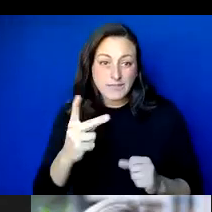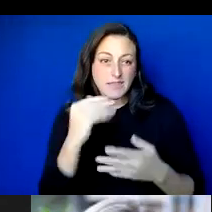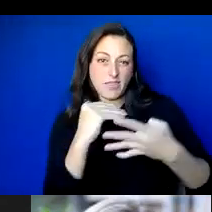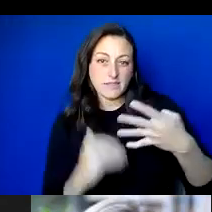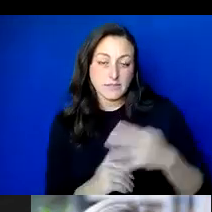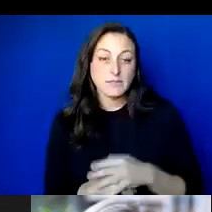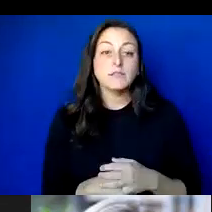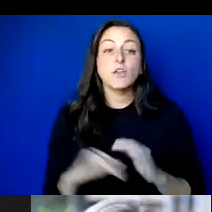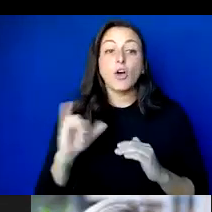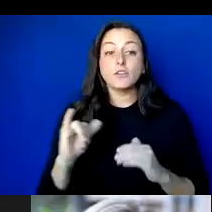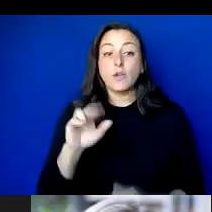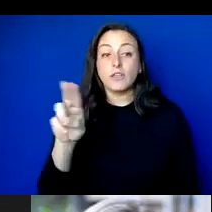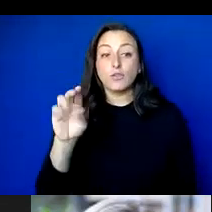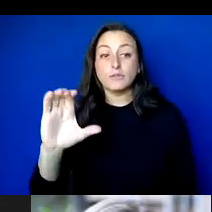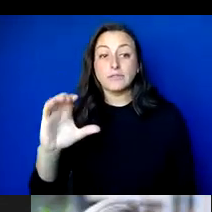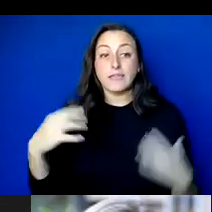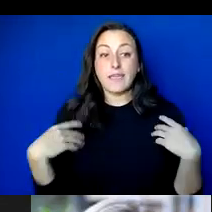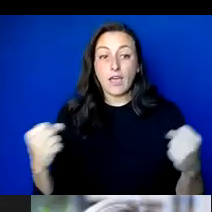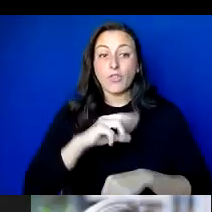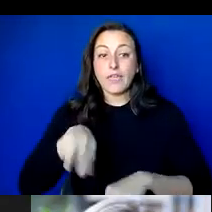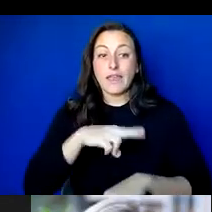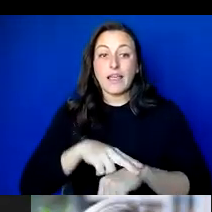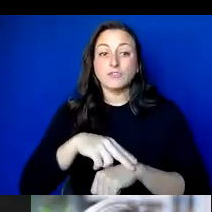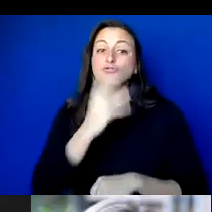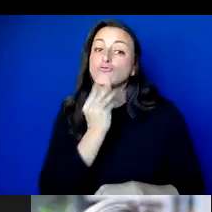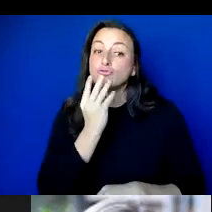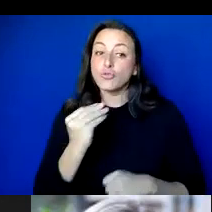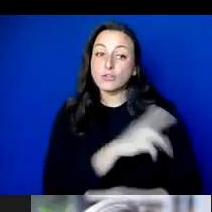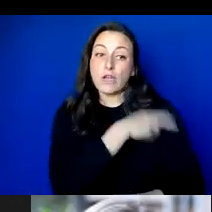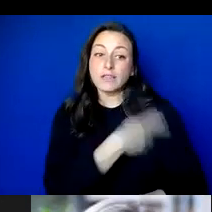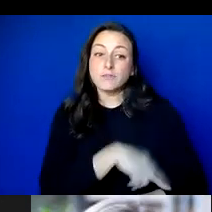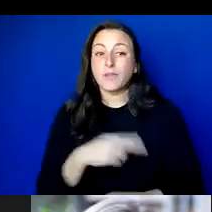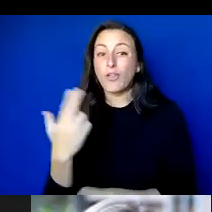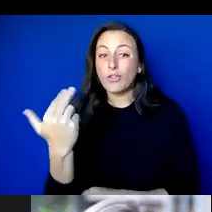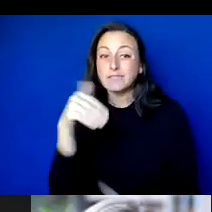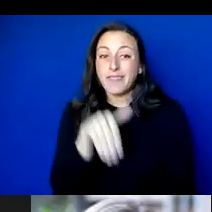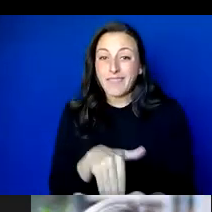also had UCHealth, National Jewish Health: 13 000 doses, and National Jewish Health will also be uh